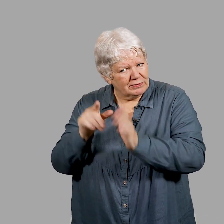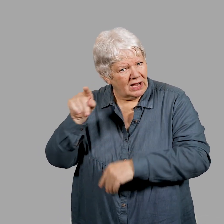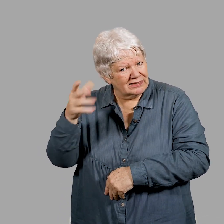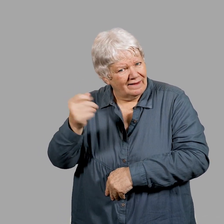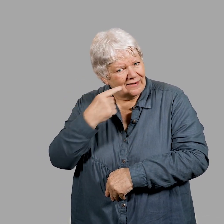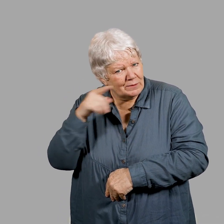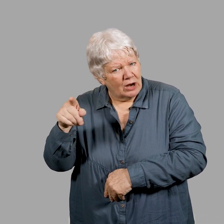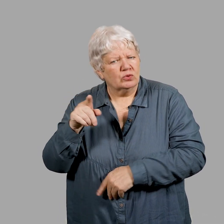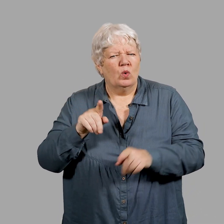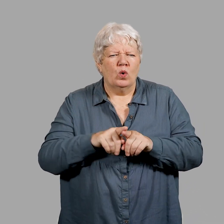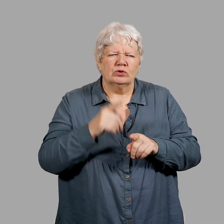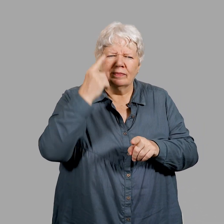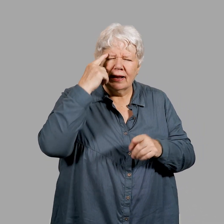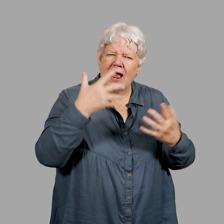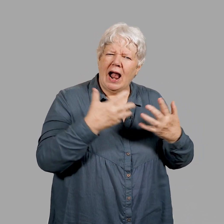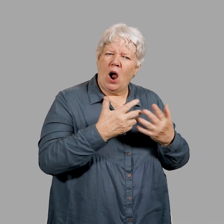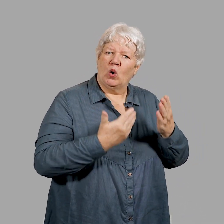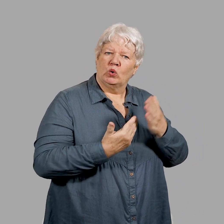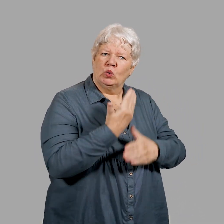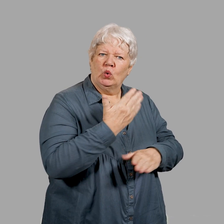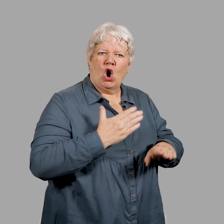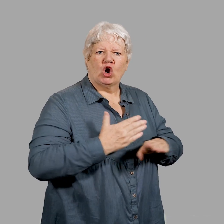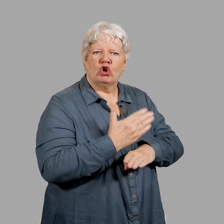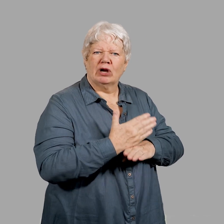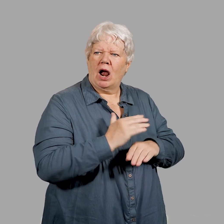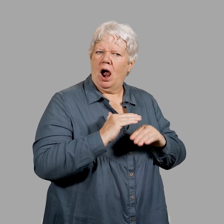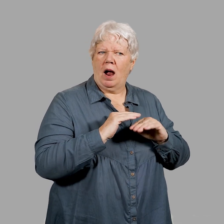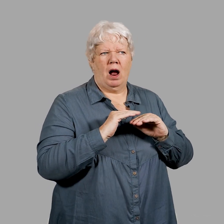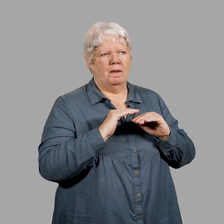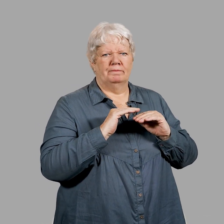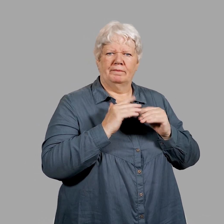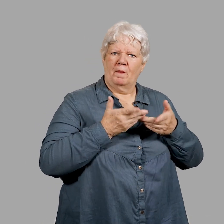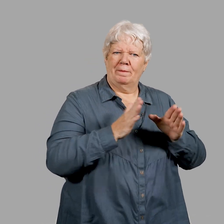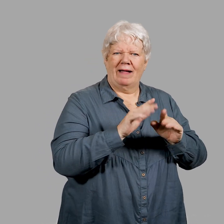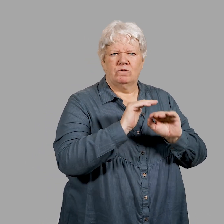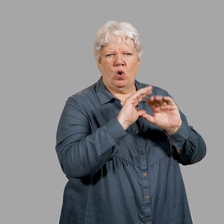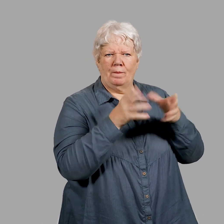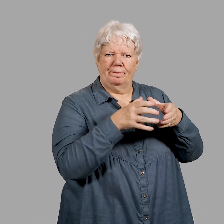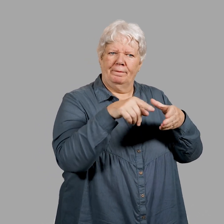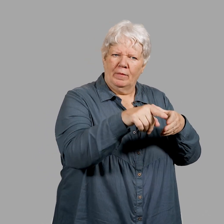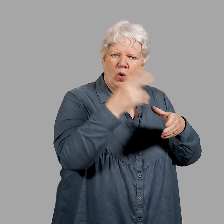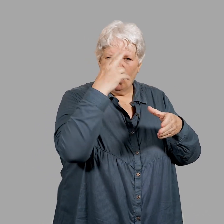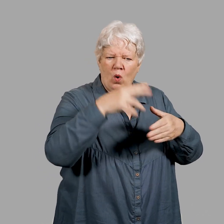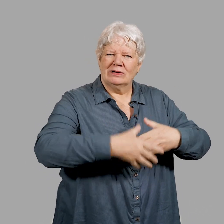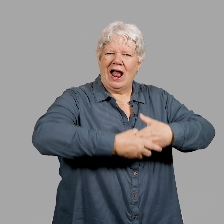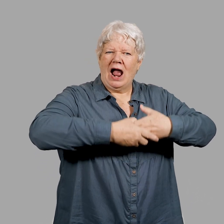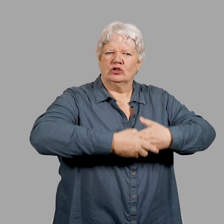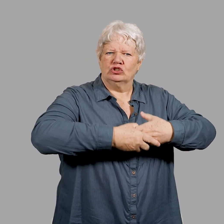Also looking at how new careers platform ‘Handshake’